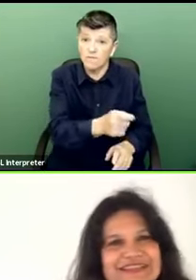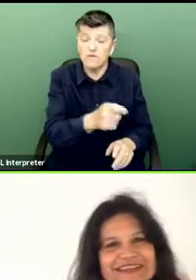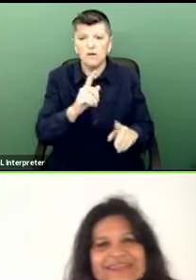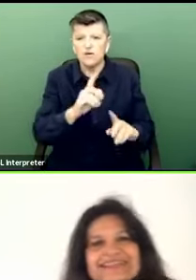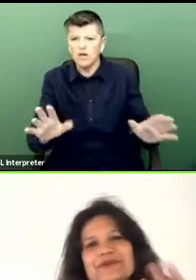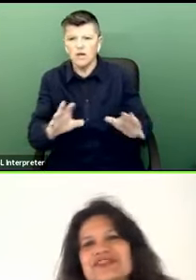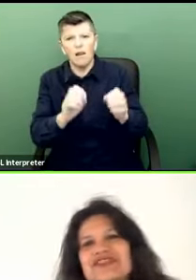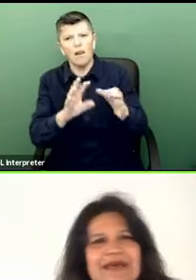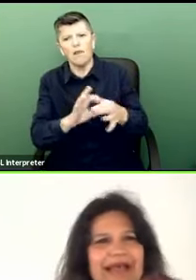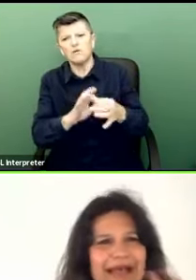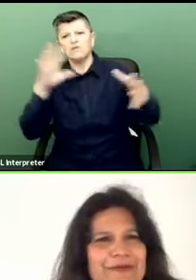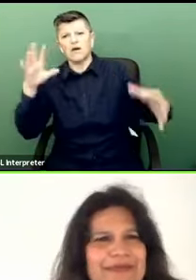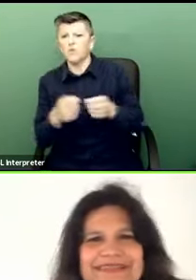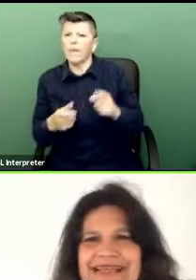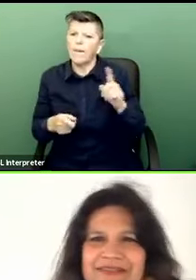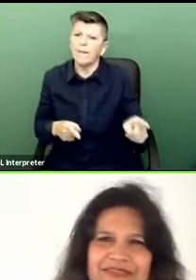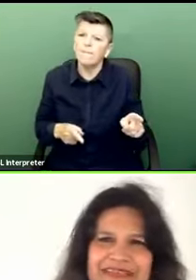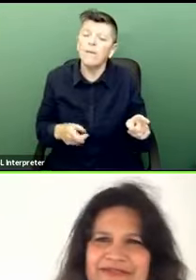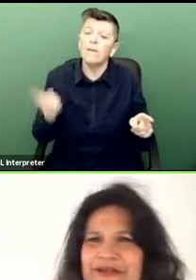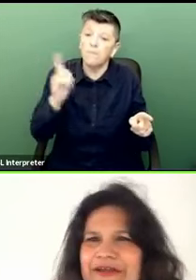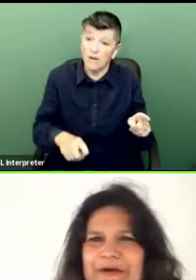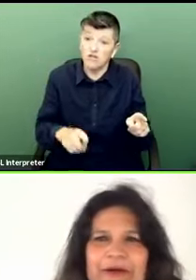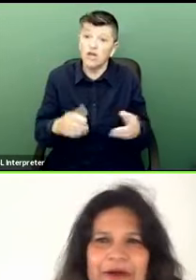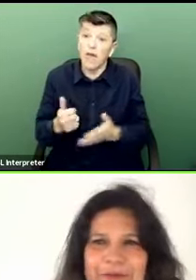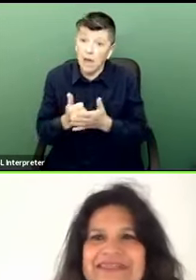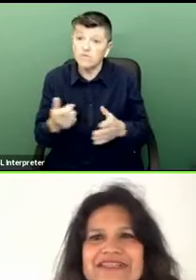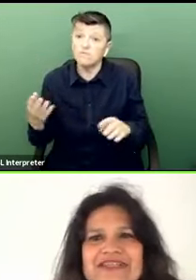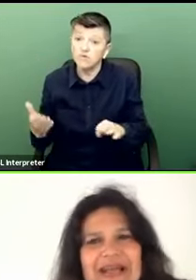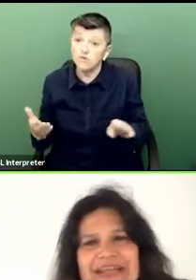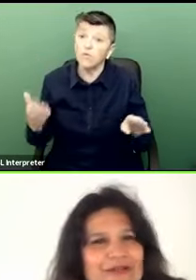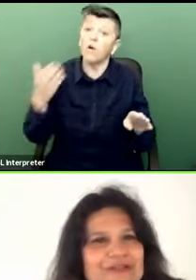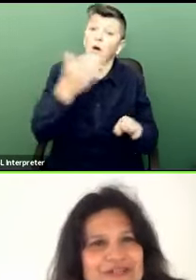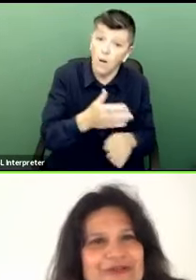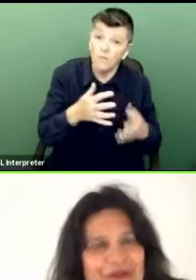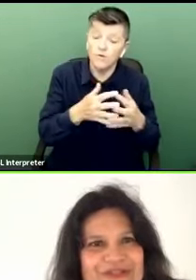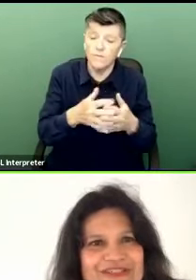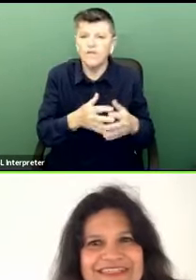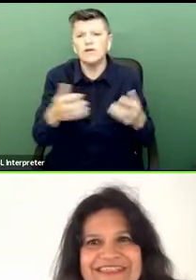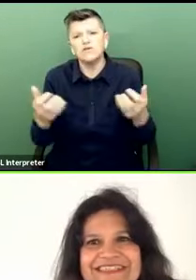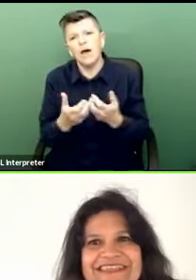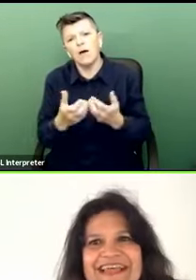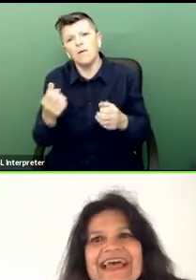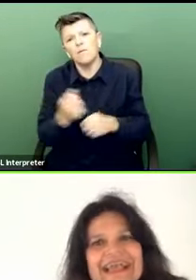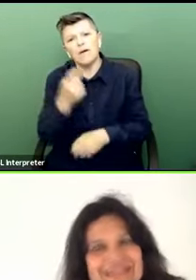the 2 I have picked are one which has troubled me earlier today I was on the